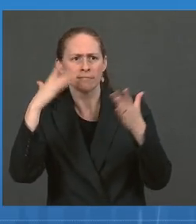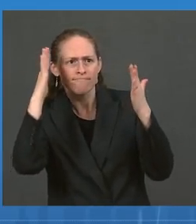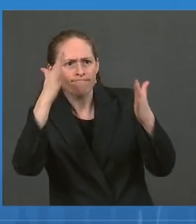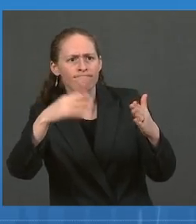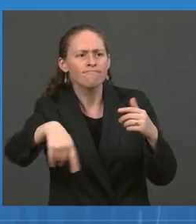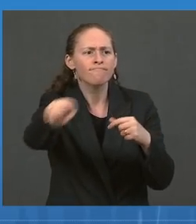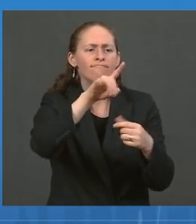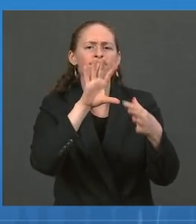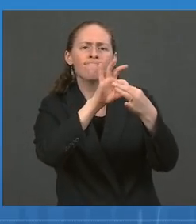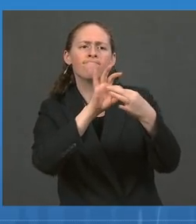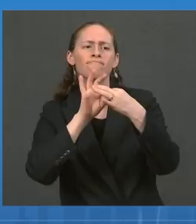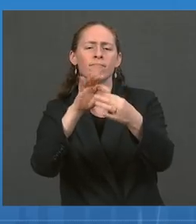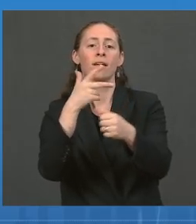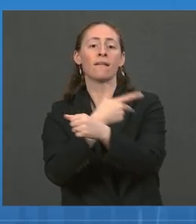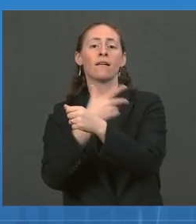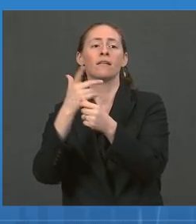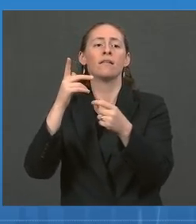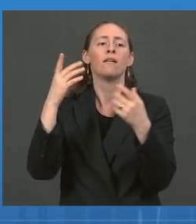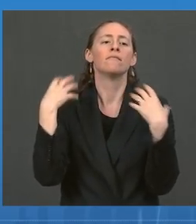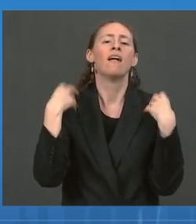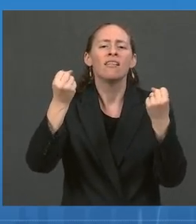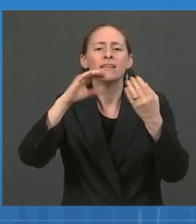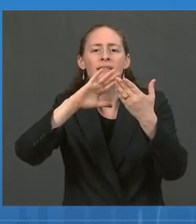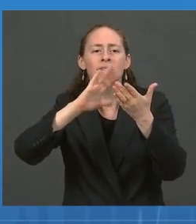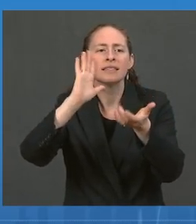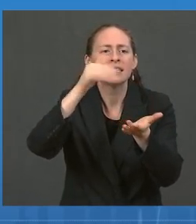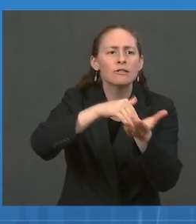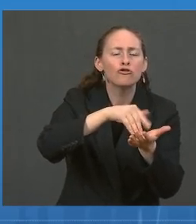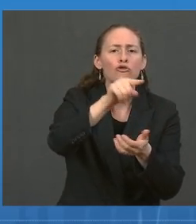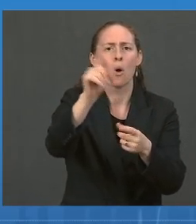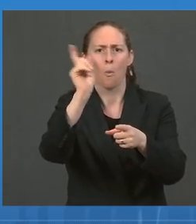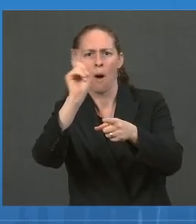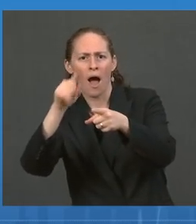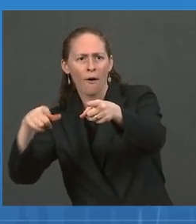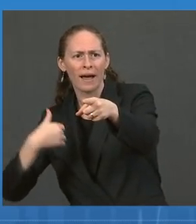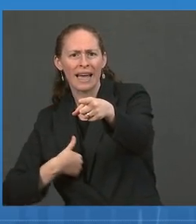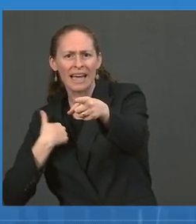meeting people where they are and sending vaccines to hard-hit areas via mobile clinics,